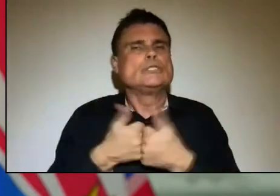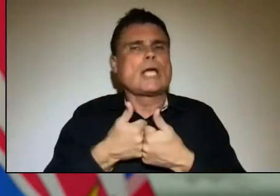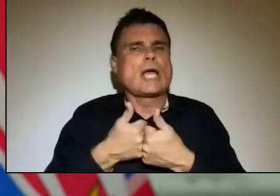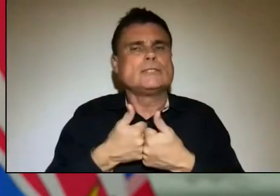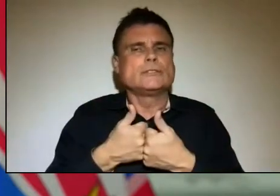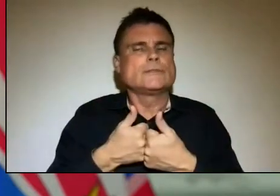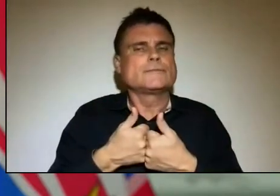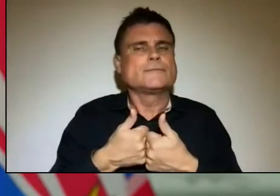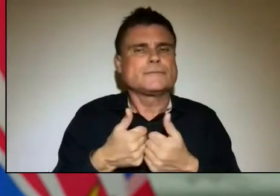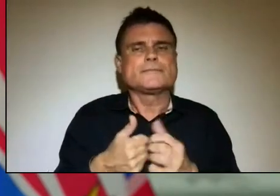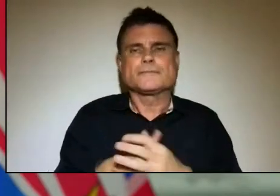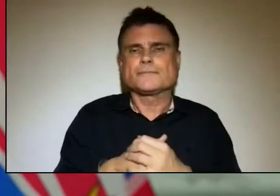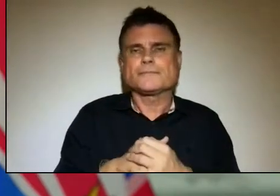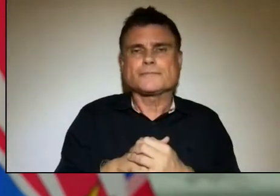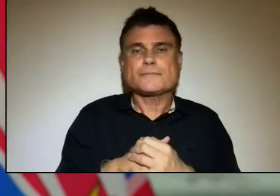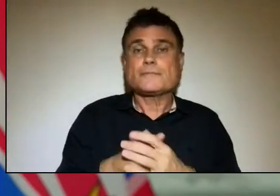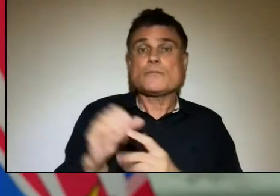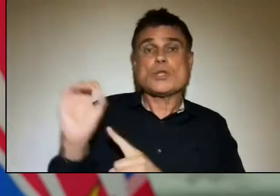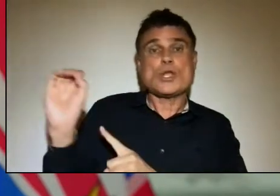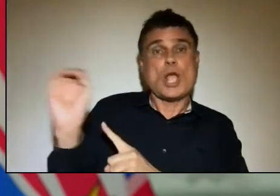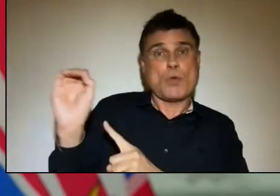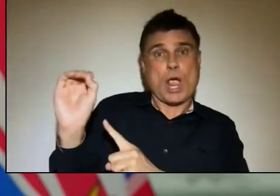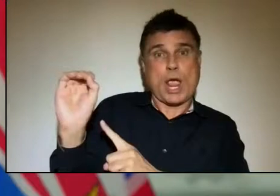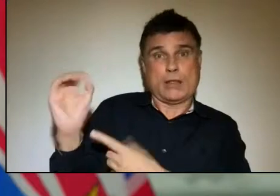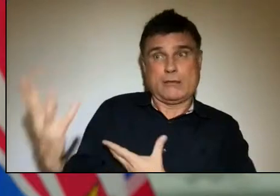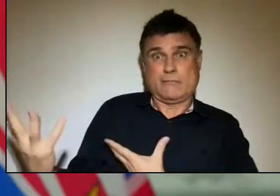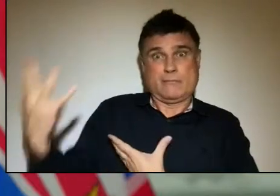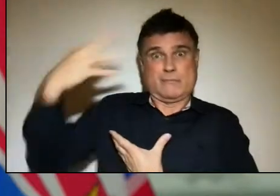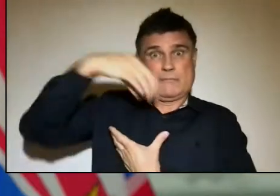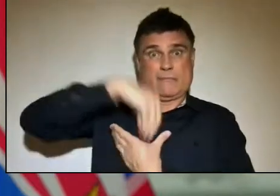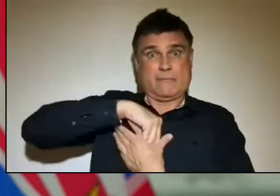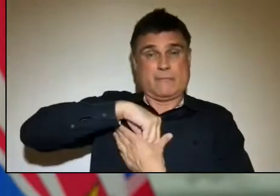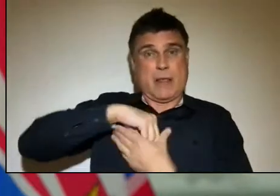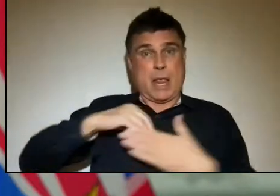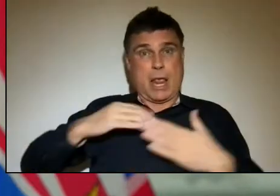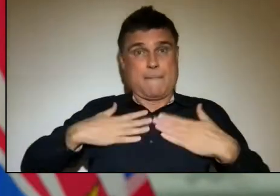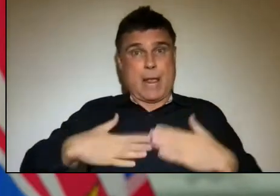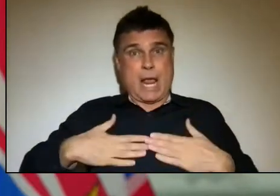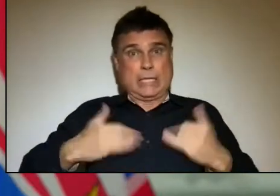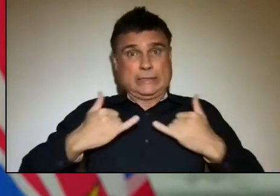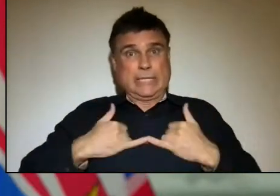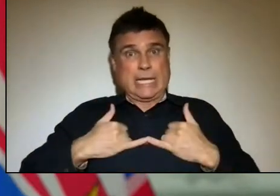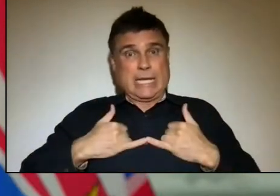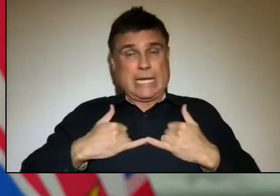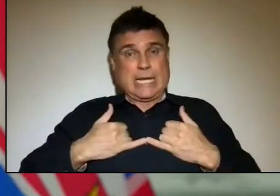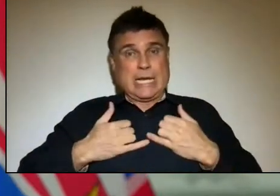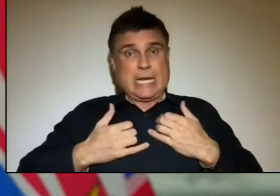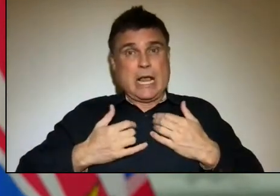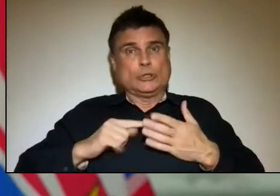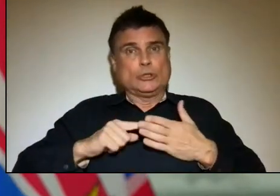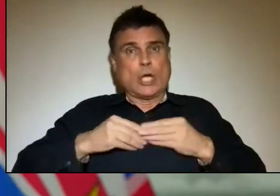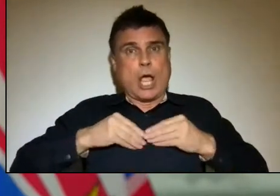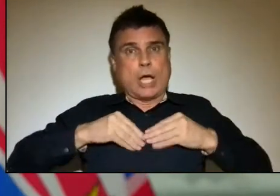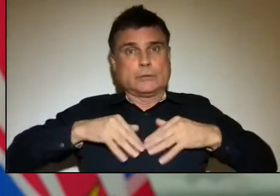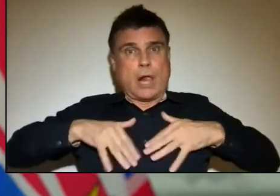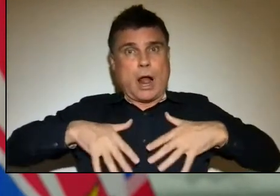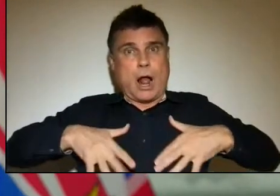of the puzzle come together, bitmoj both here in BC from the data that we have but also what we're